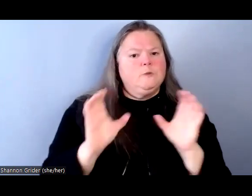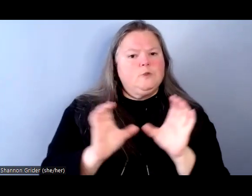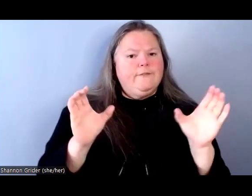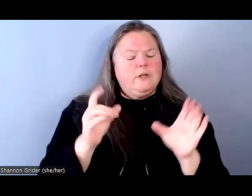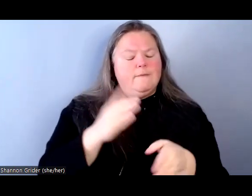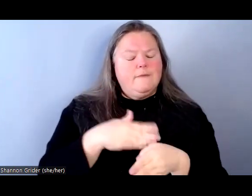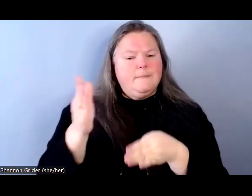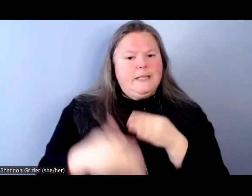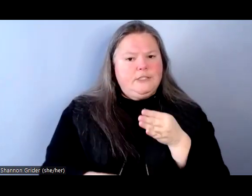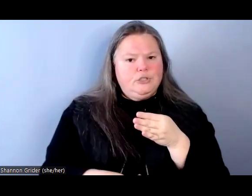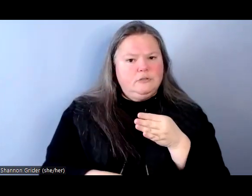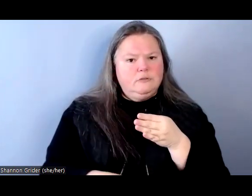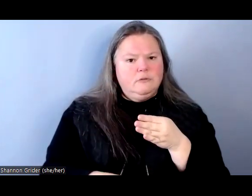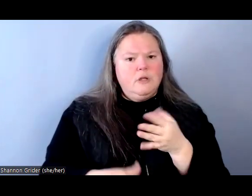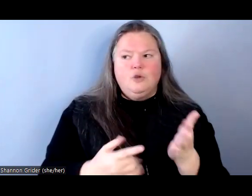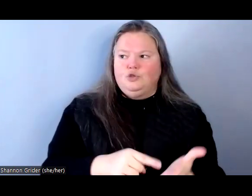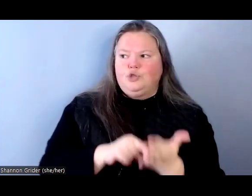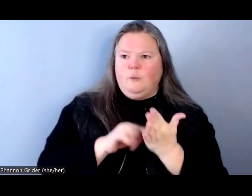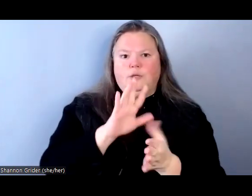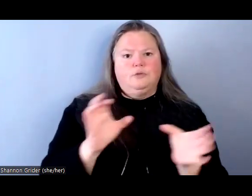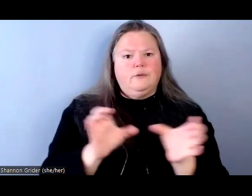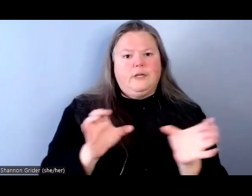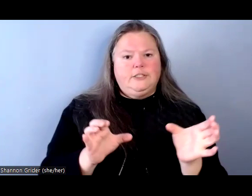certificate of completion showing your certification, however,